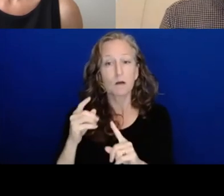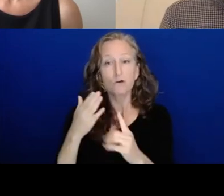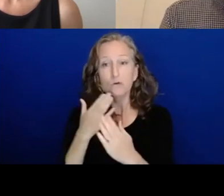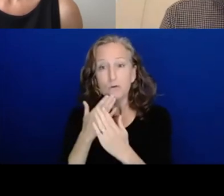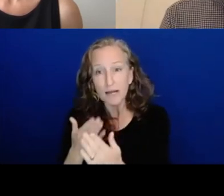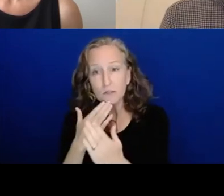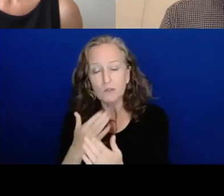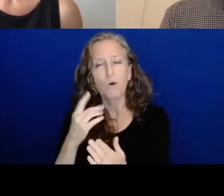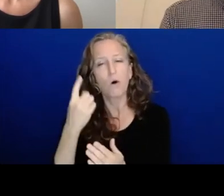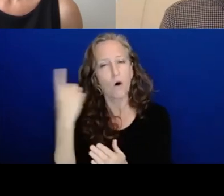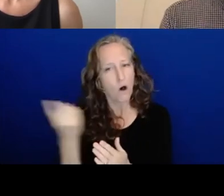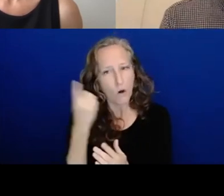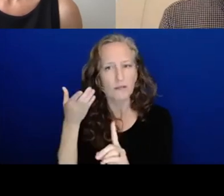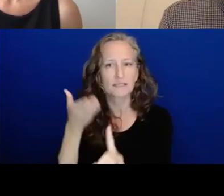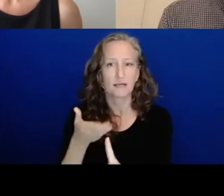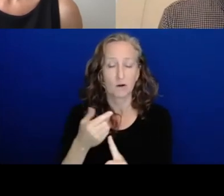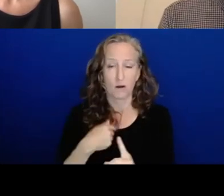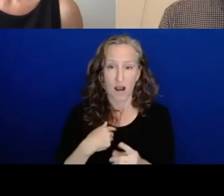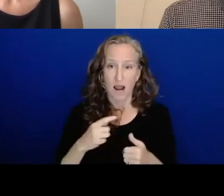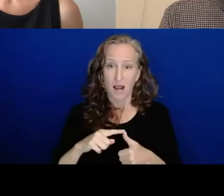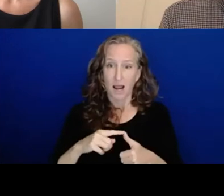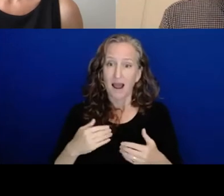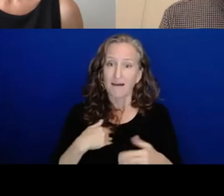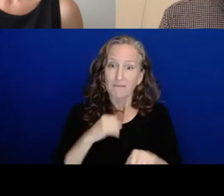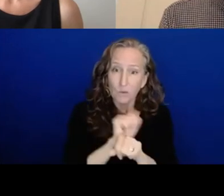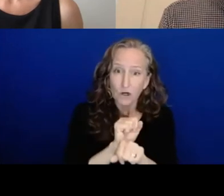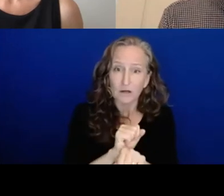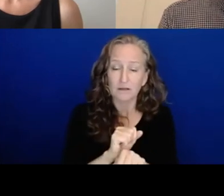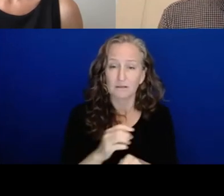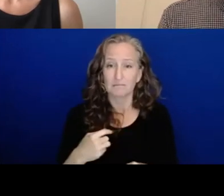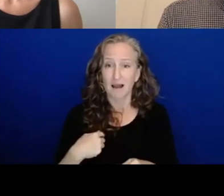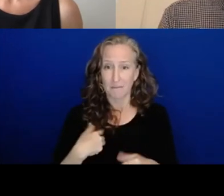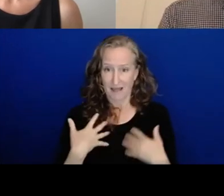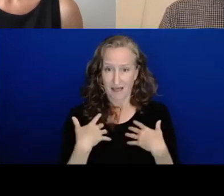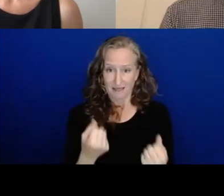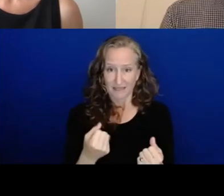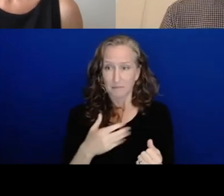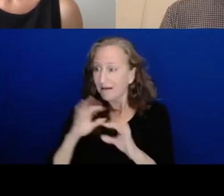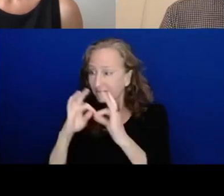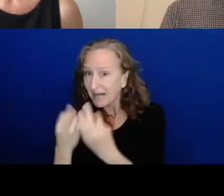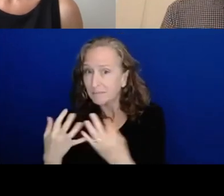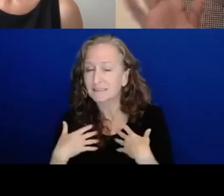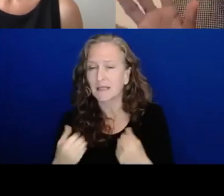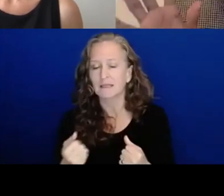employment and my health, my family's health. I think that's exciting for me. For the record,